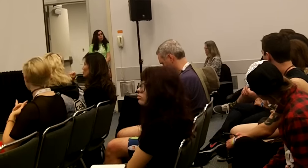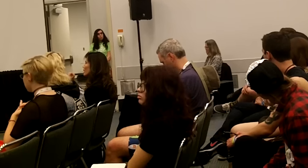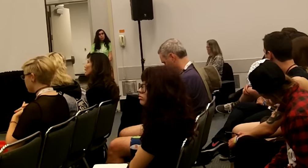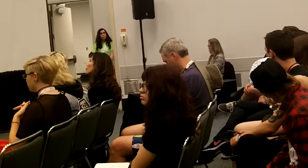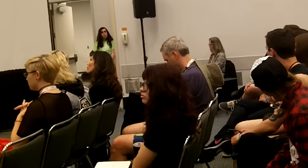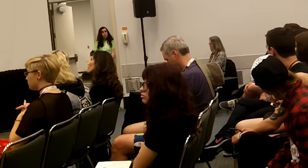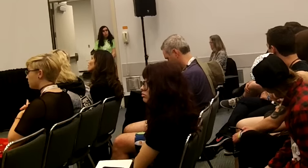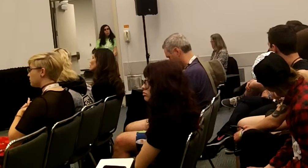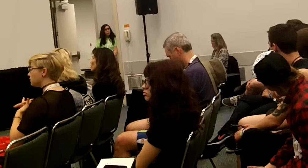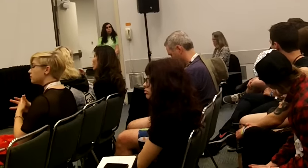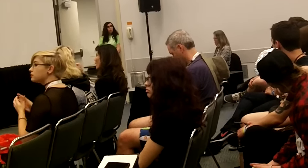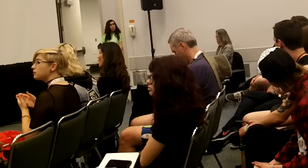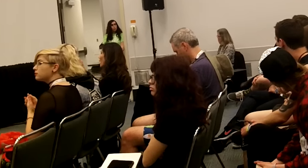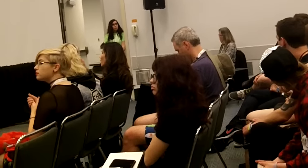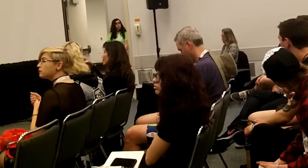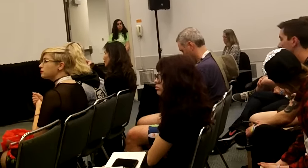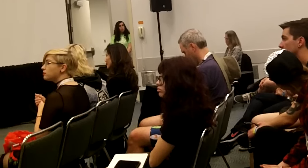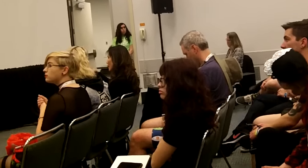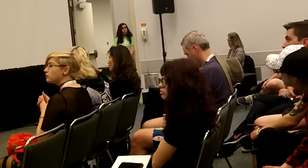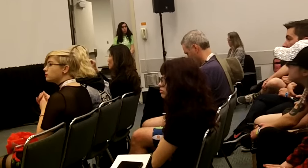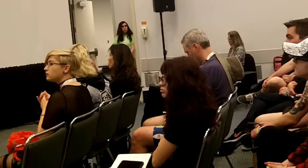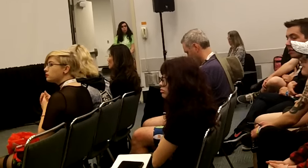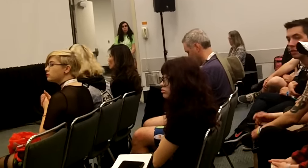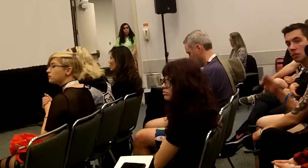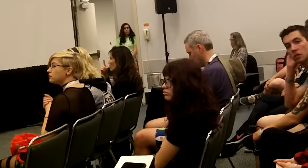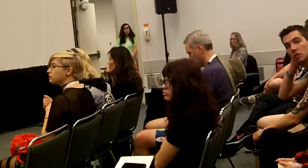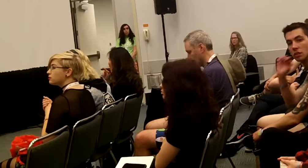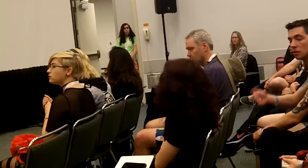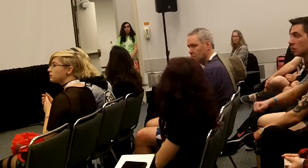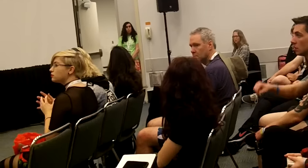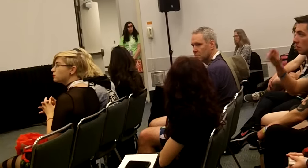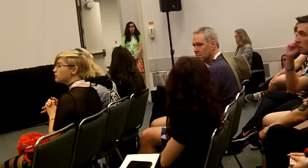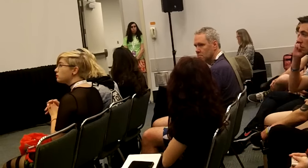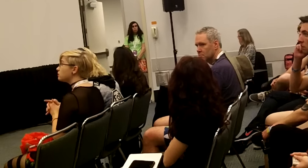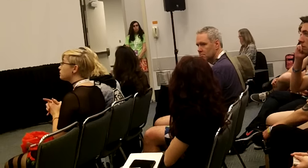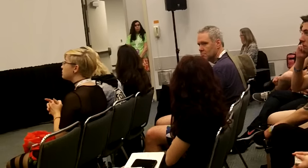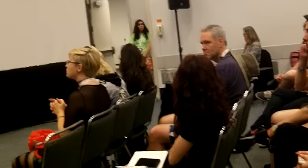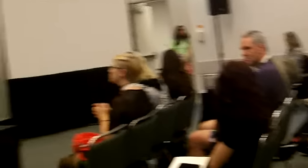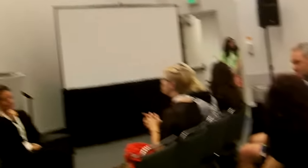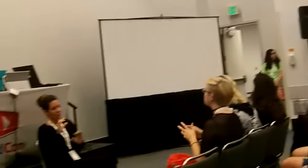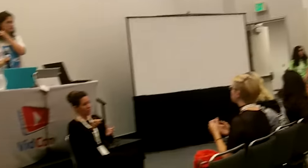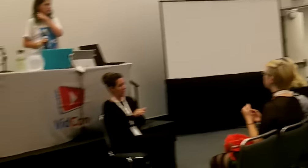for the individual video. (Woman In Front Row) That's what I've been doing, so...